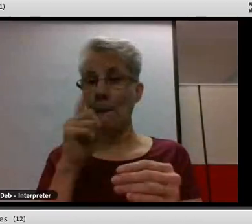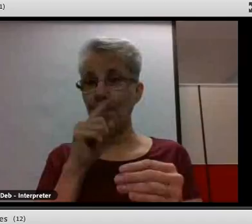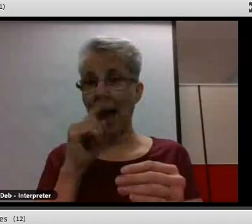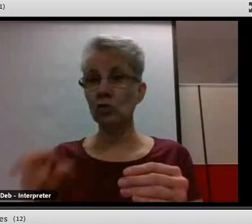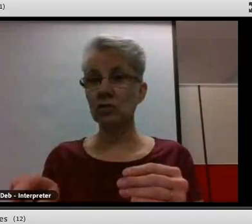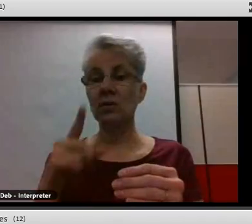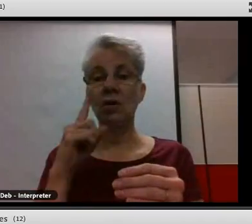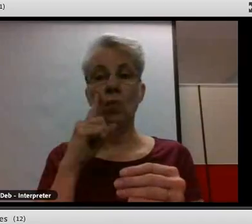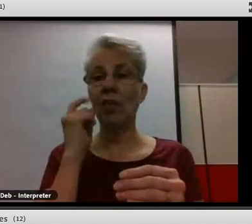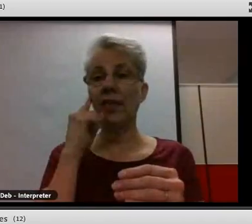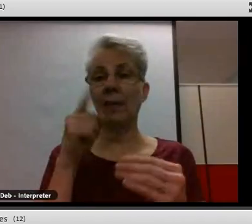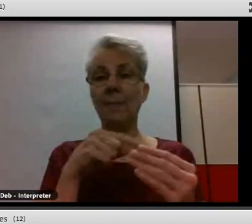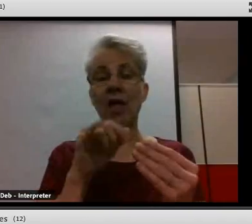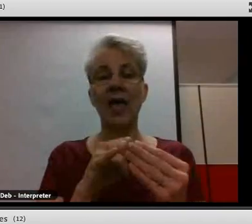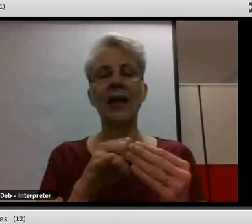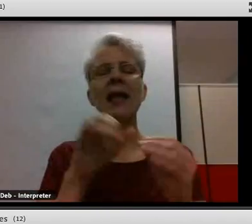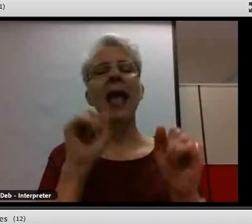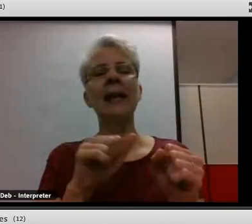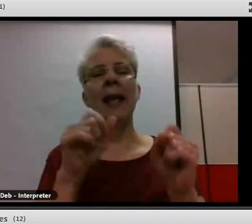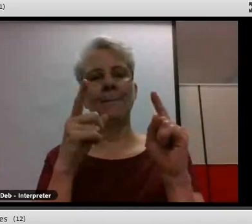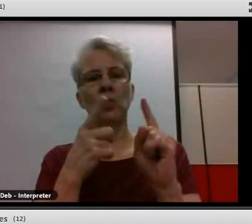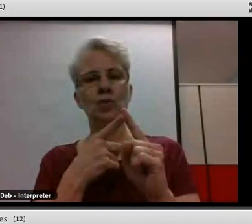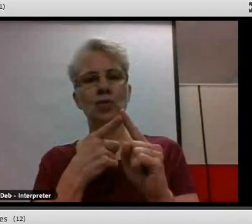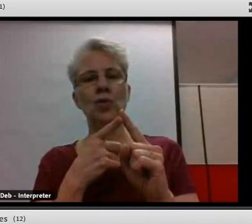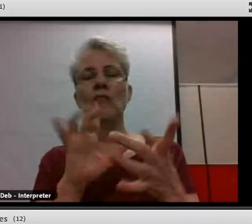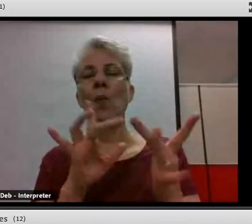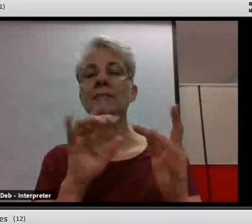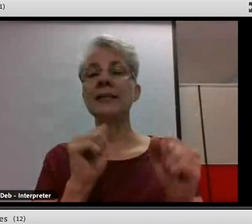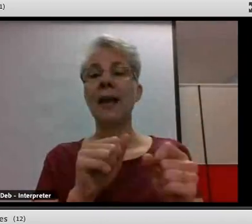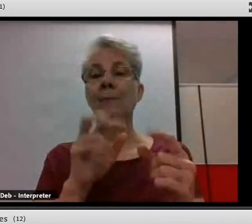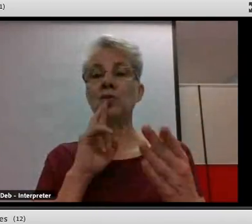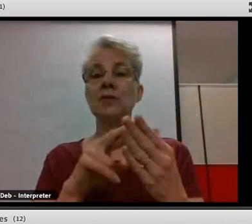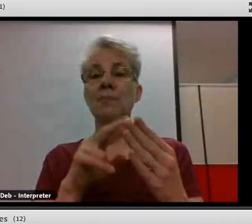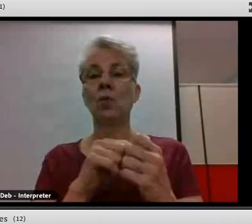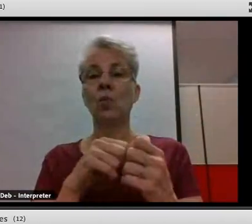and this is about 59% of all adults.